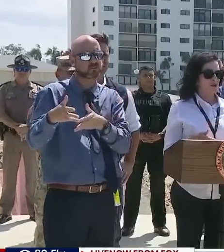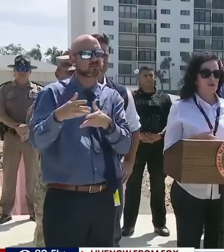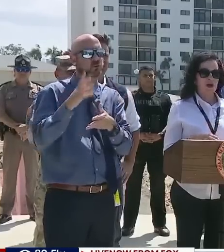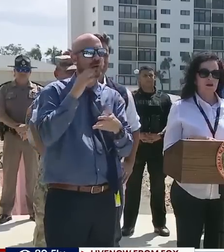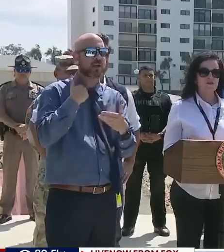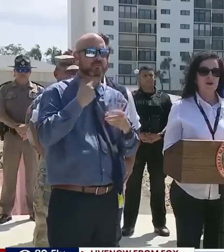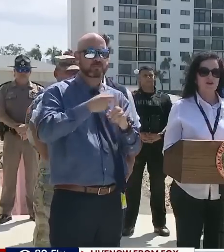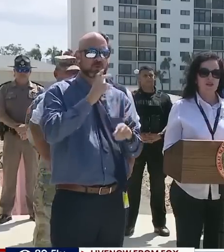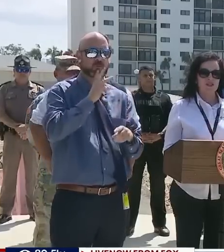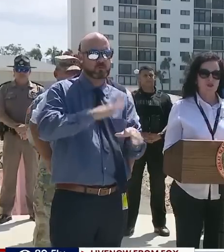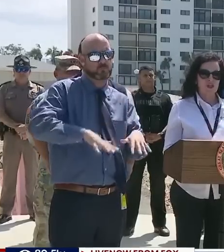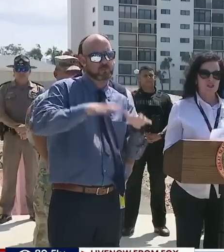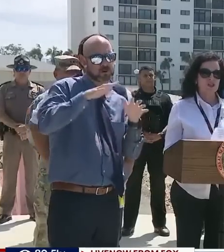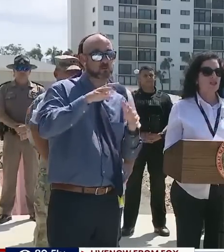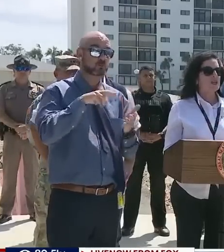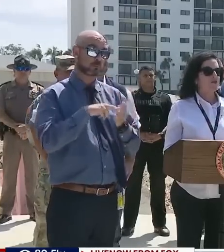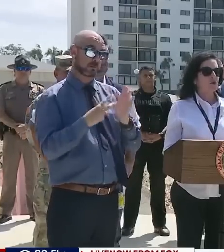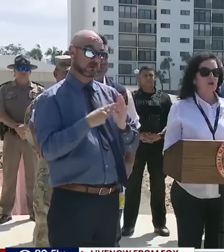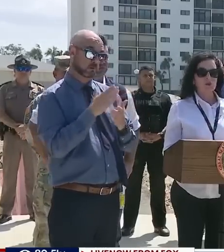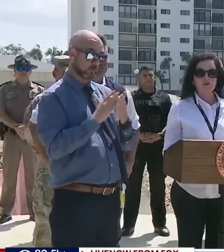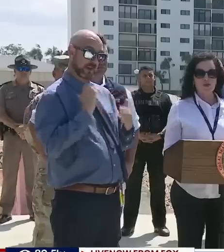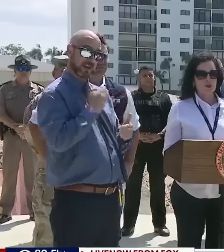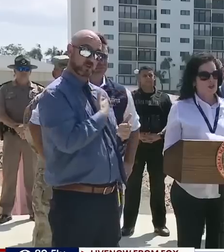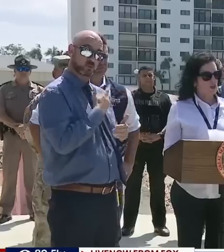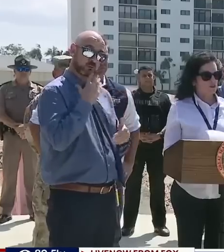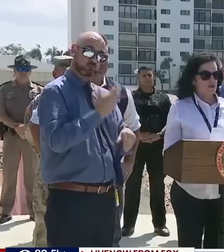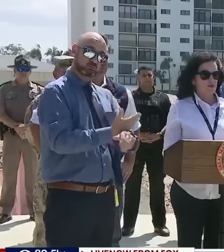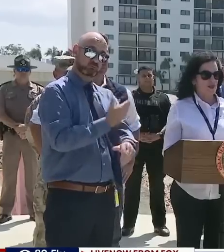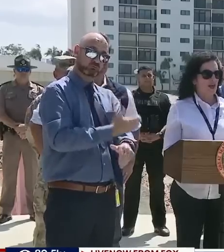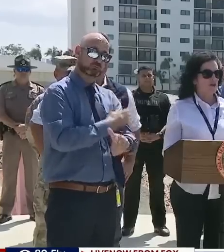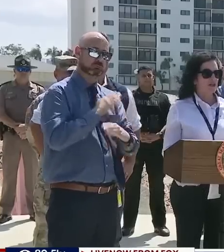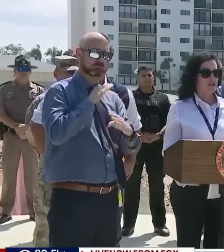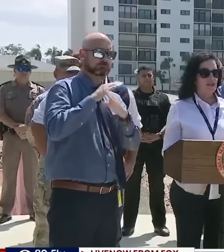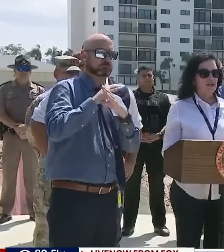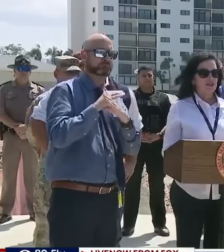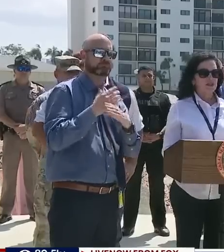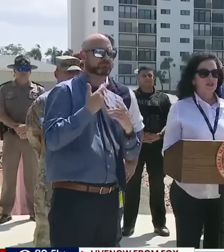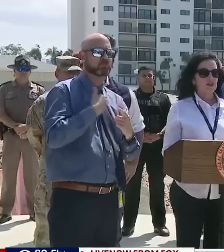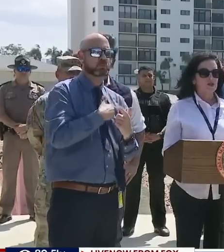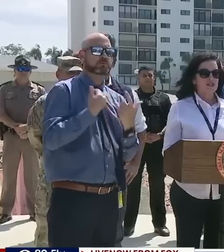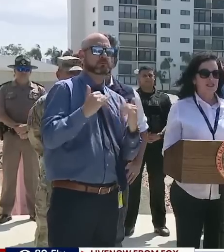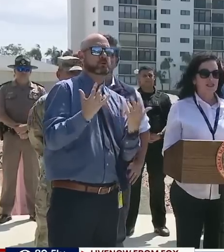certain there components and, uh, elements that are